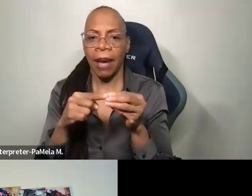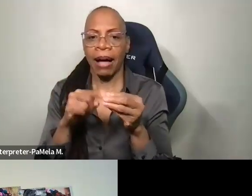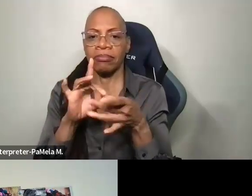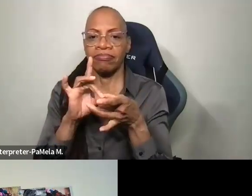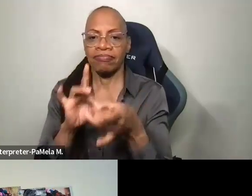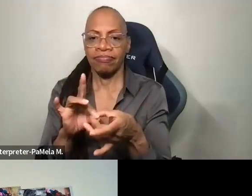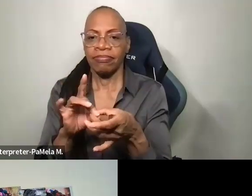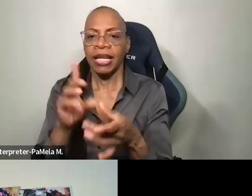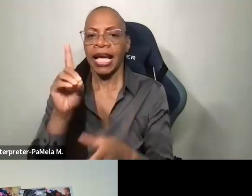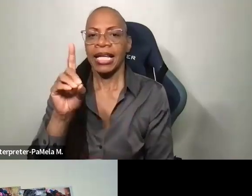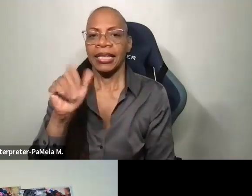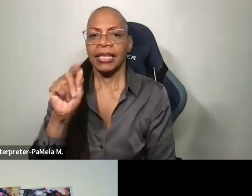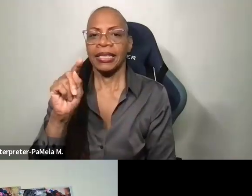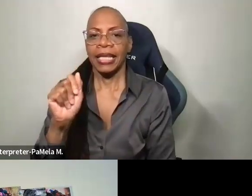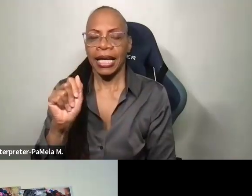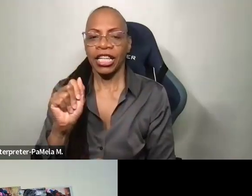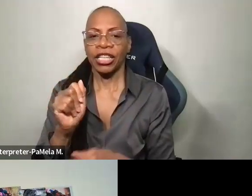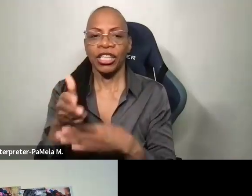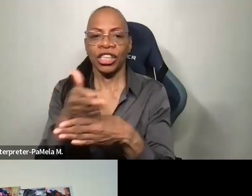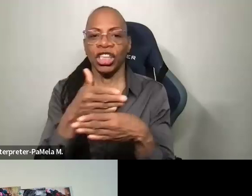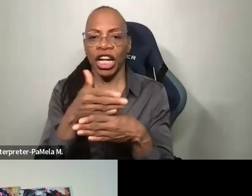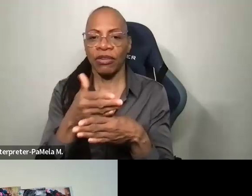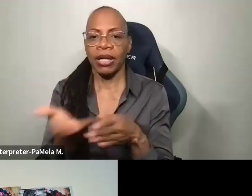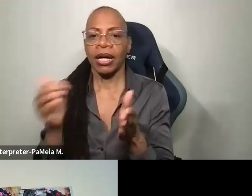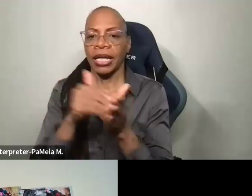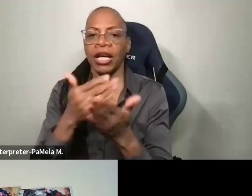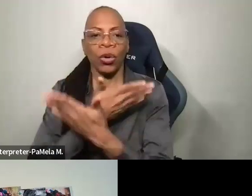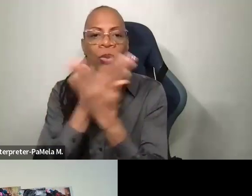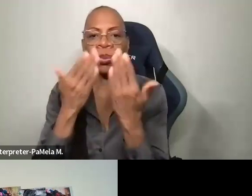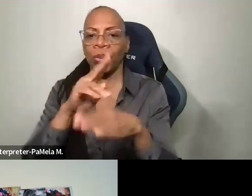So just reiterating that there is no national requirement